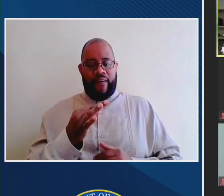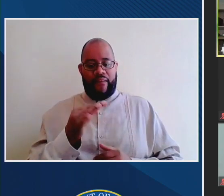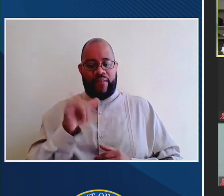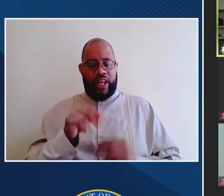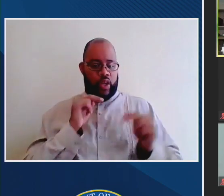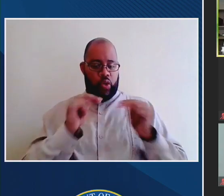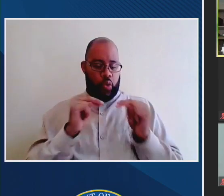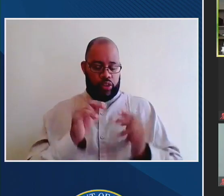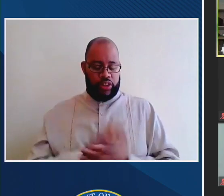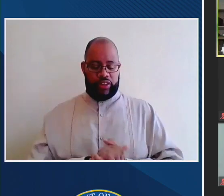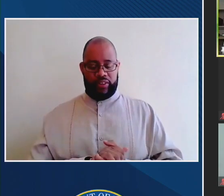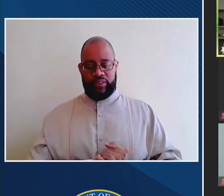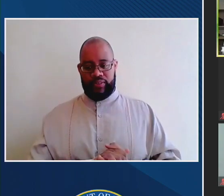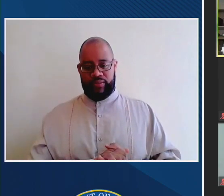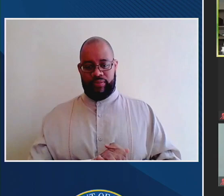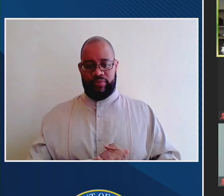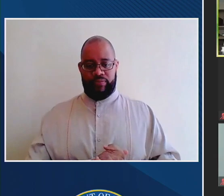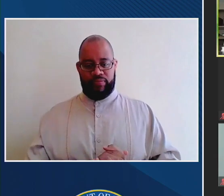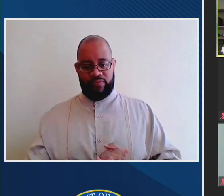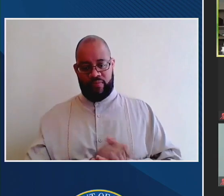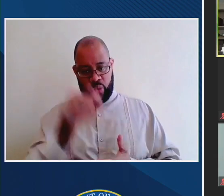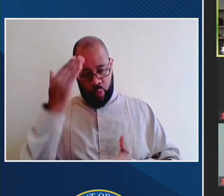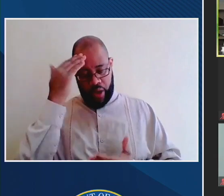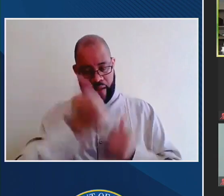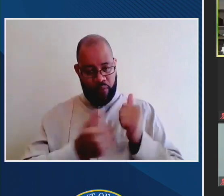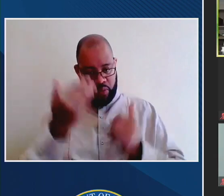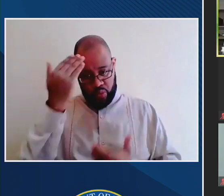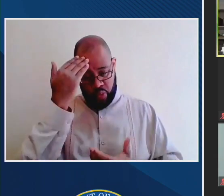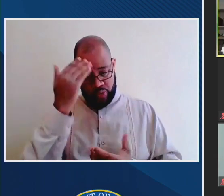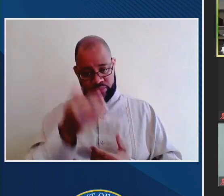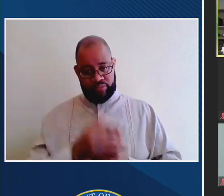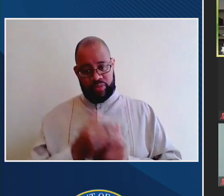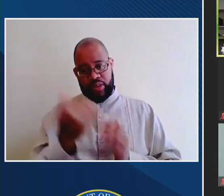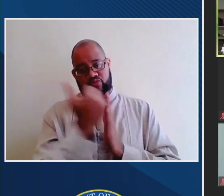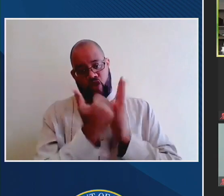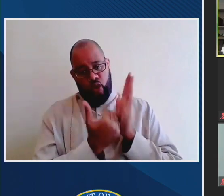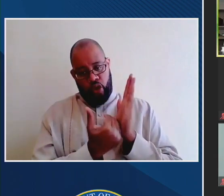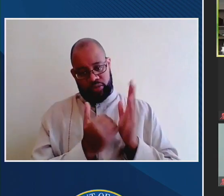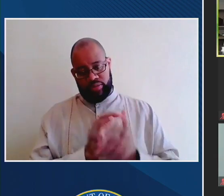So, as you're aware, everybody's aware from the protocols, we have up until the